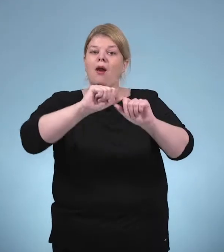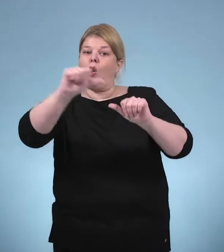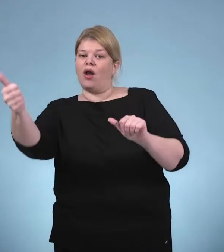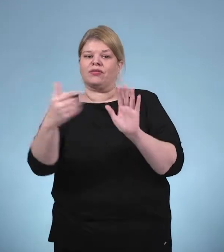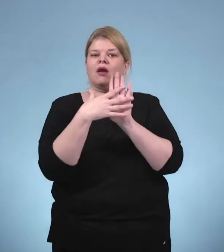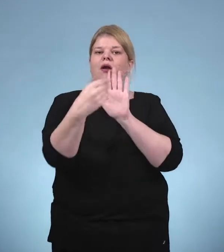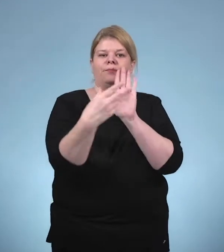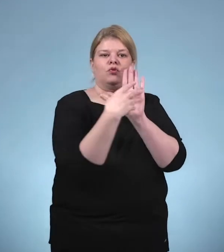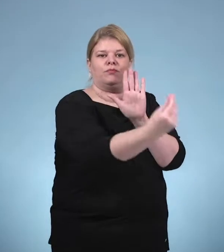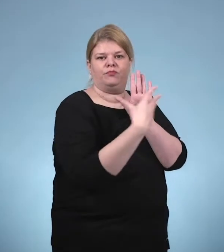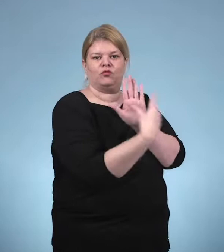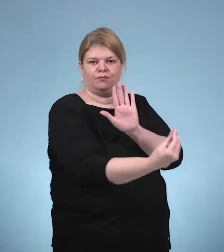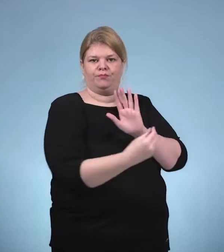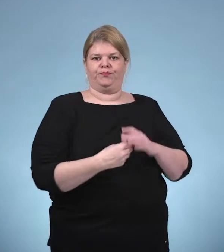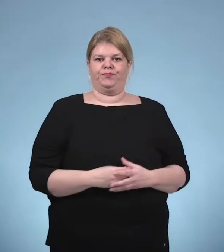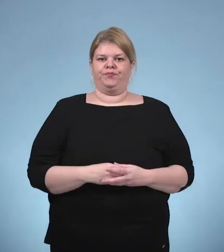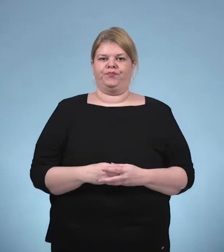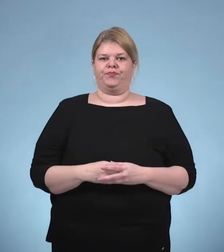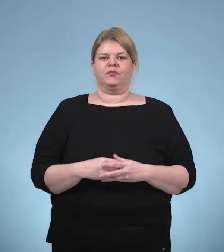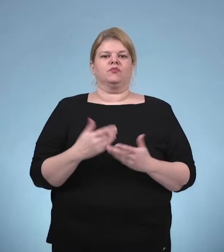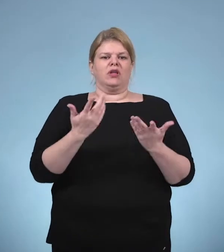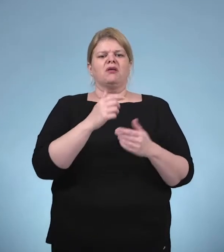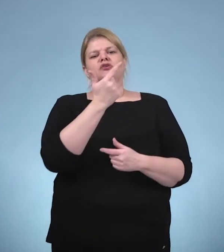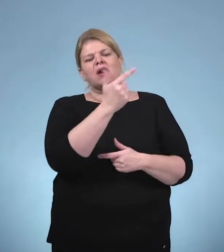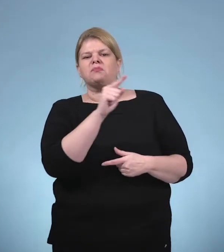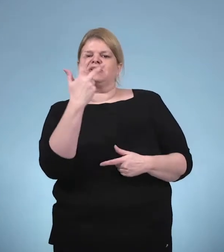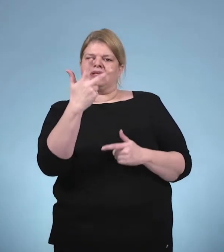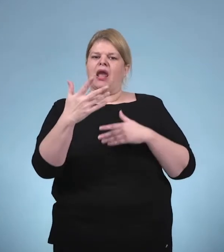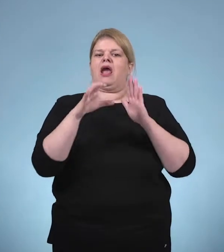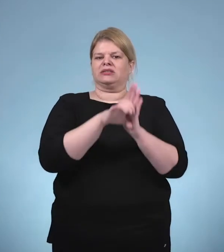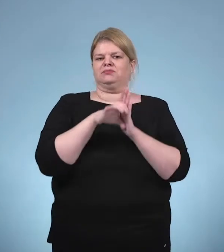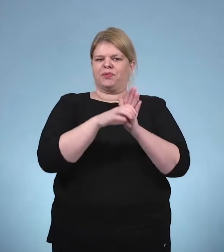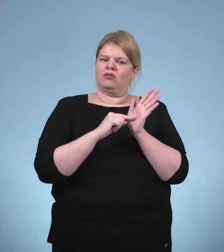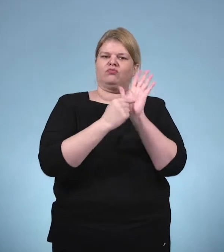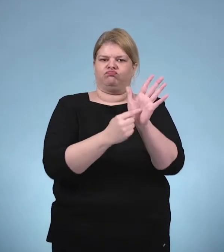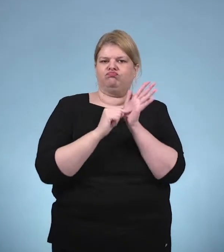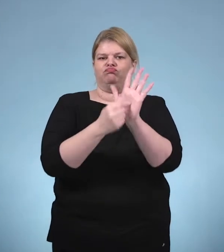The others copy it. Think of 2 to 3 suitable movements in advance to get the exercise going.